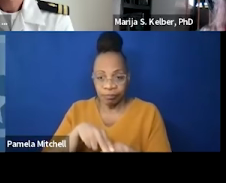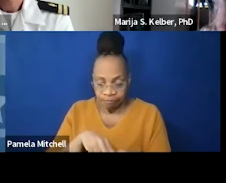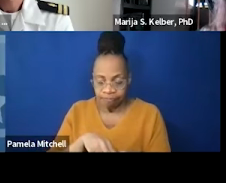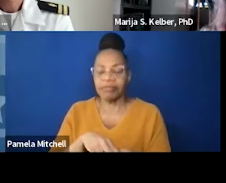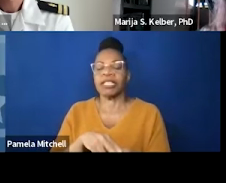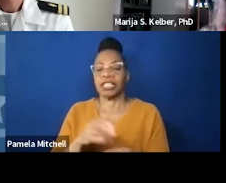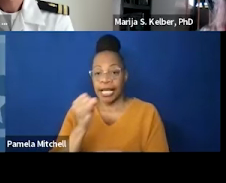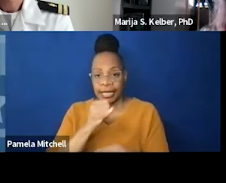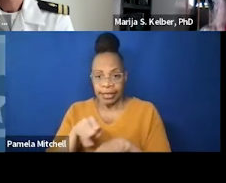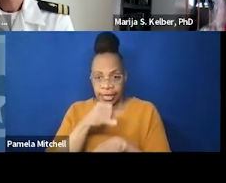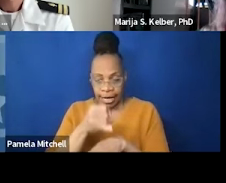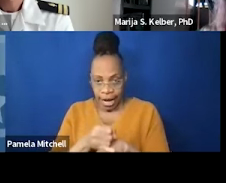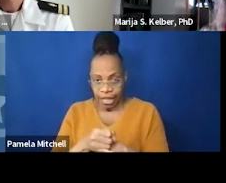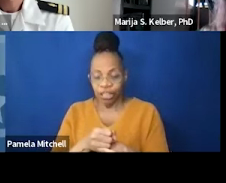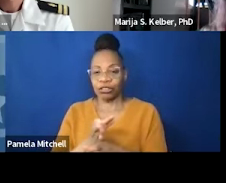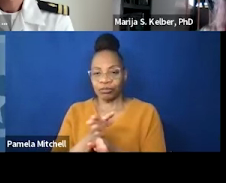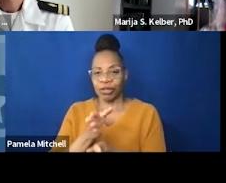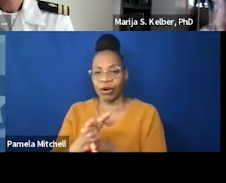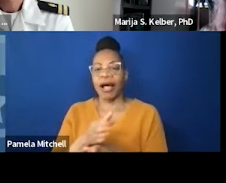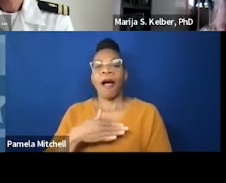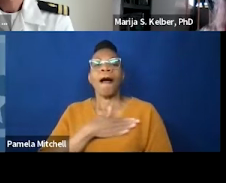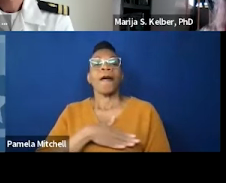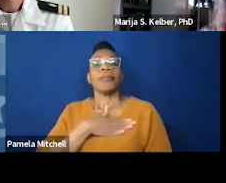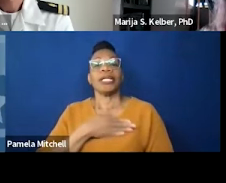Please welcome our esteemed speakers.